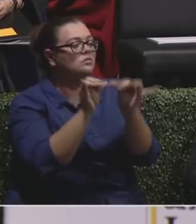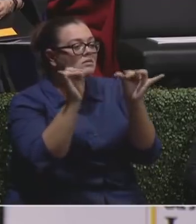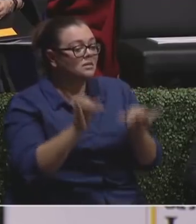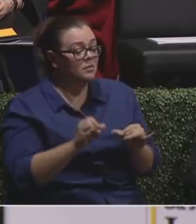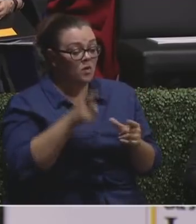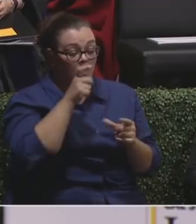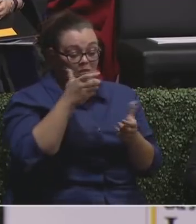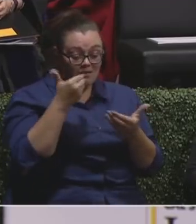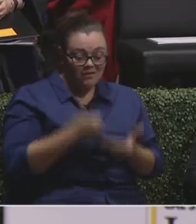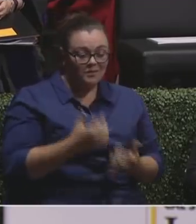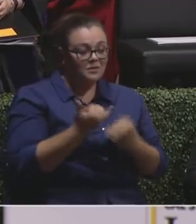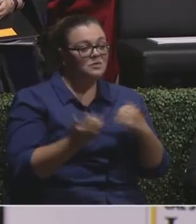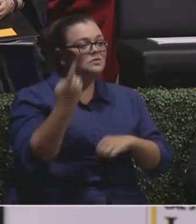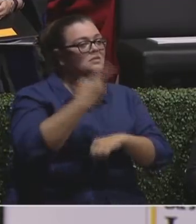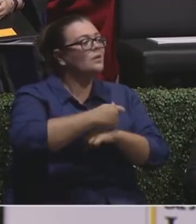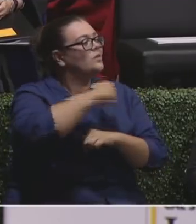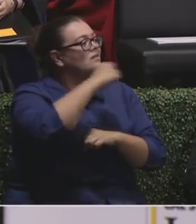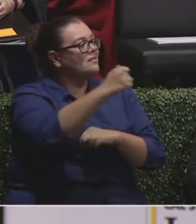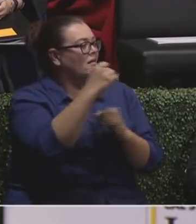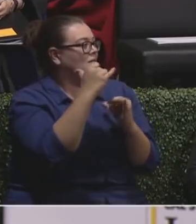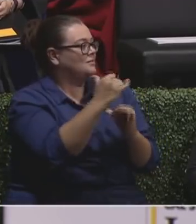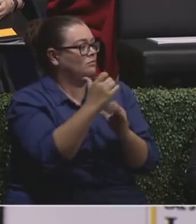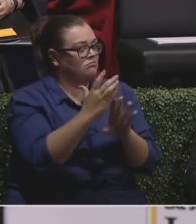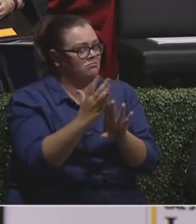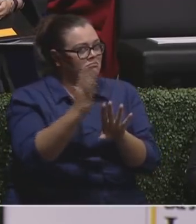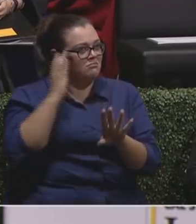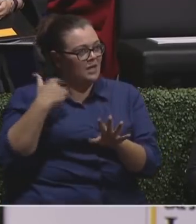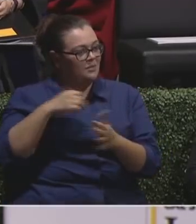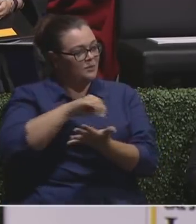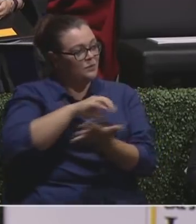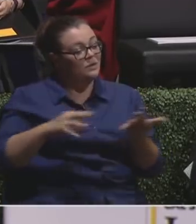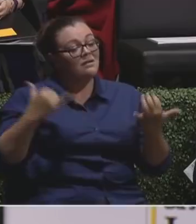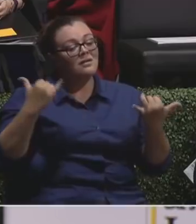LEARN AND WE GROW AS PEOPLE AND AS LEADERS. WE ALSO ACQUIRE MORE PRIVILEGE AS WE PROMOTE THROUGH THE SYSTEM.